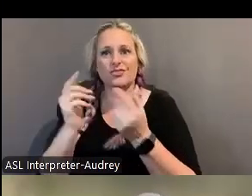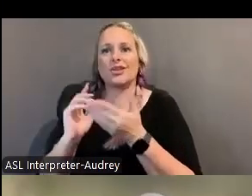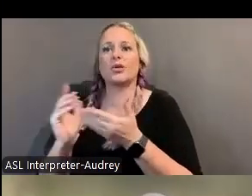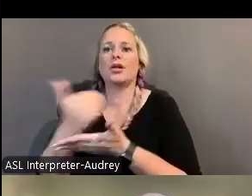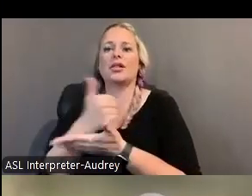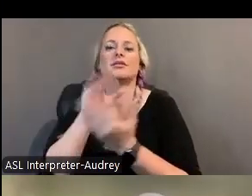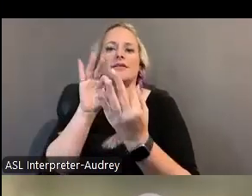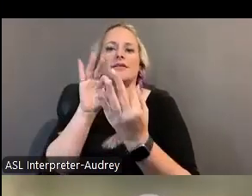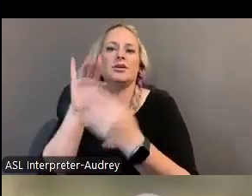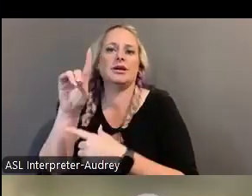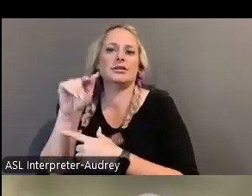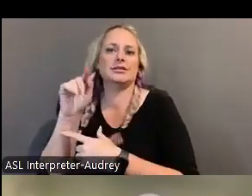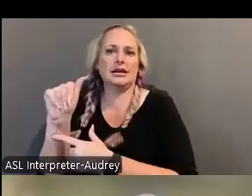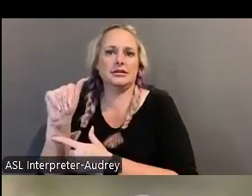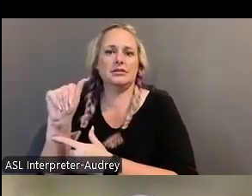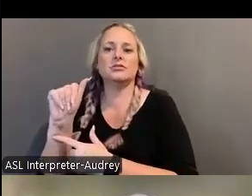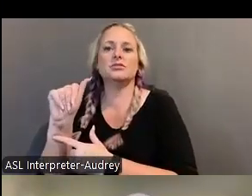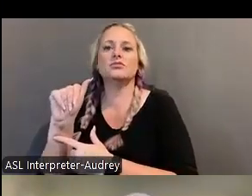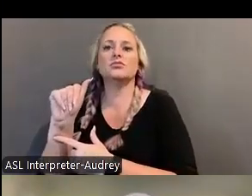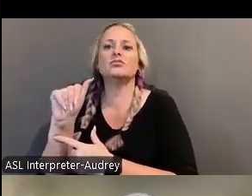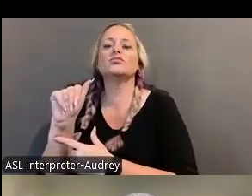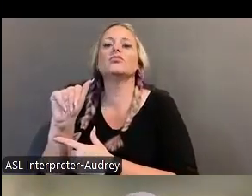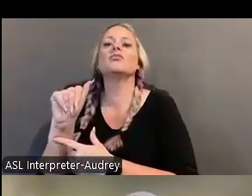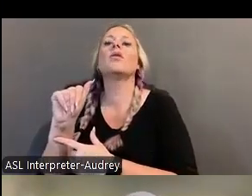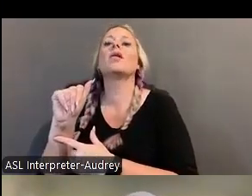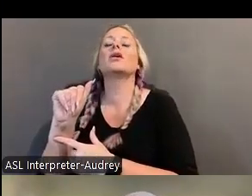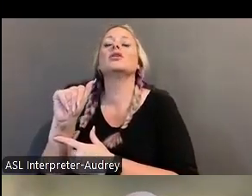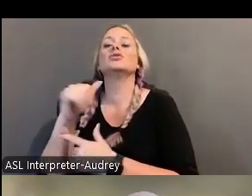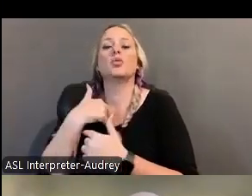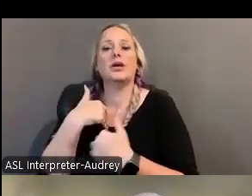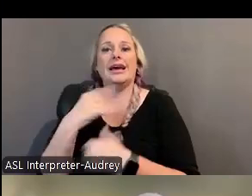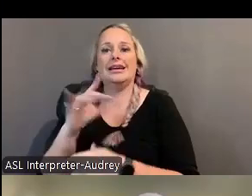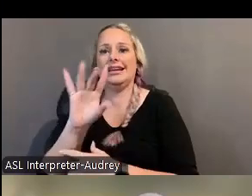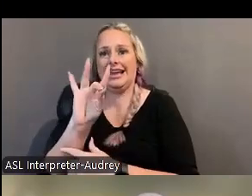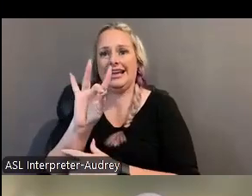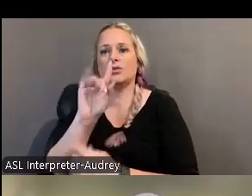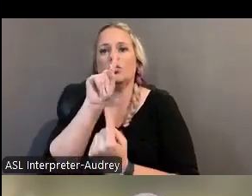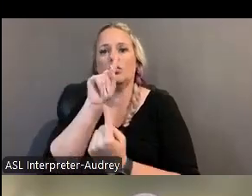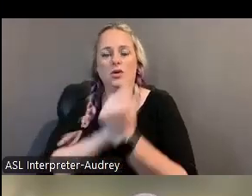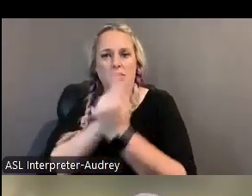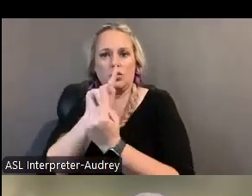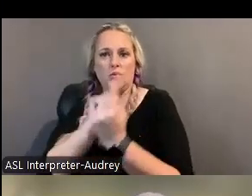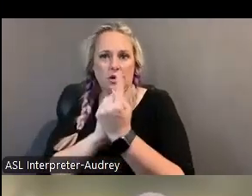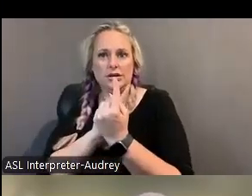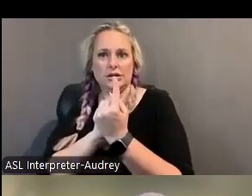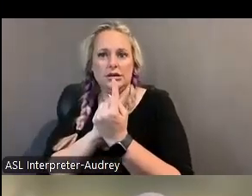we conducted eight one-on-one semi-structured Zoom interviews. These were around 30 to 60 minutes